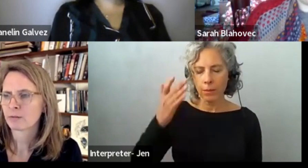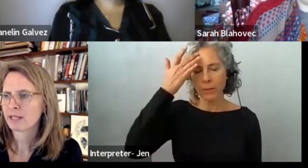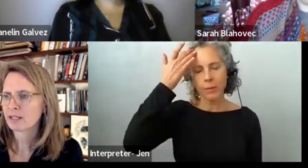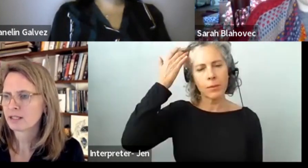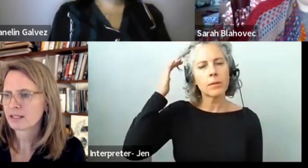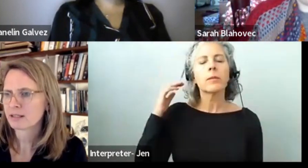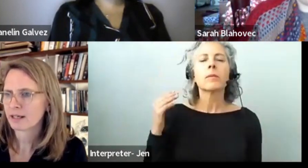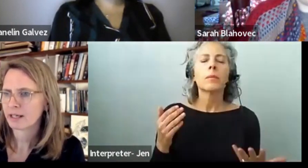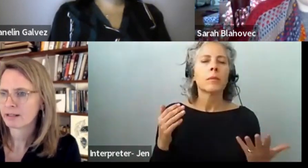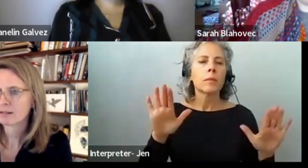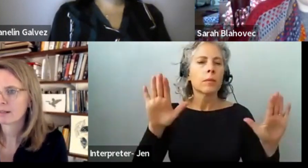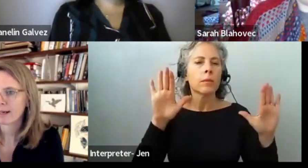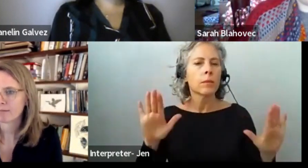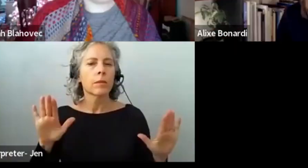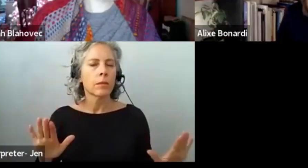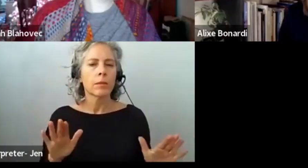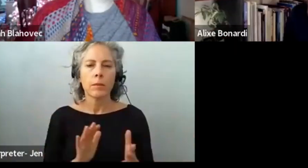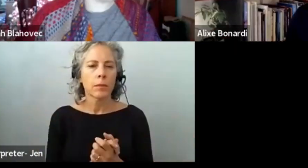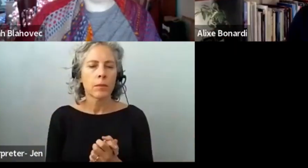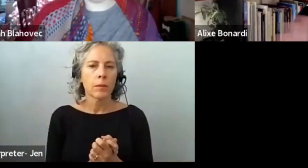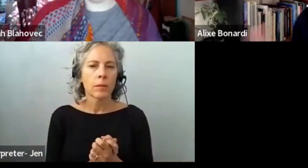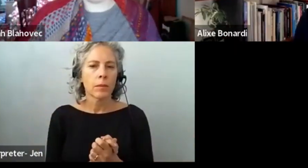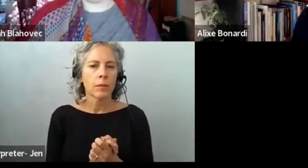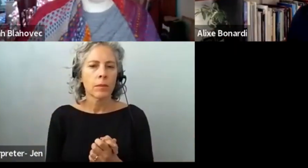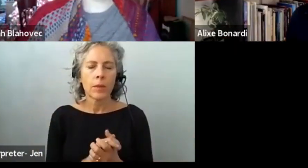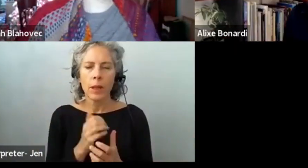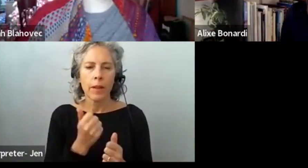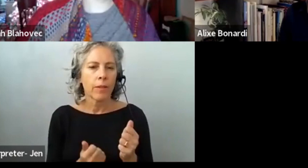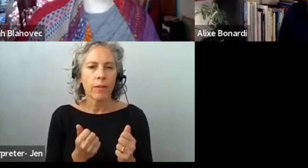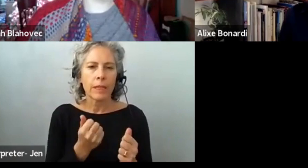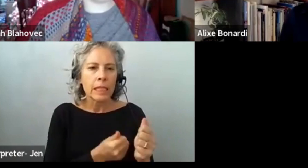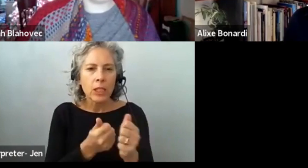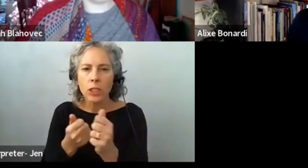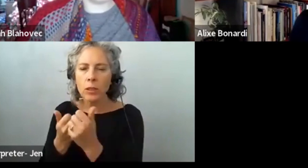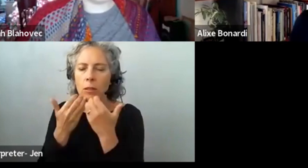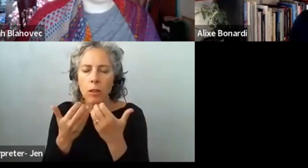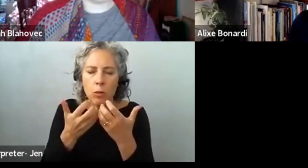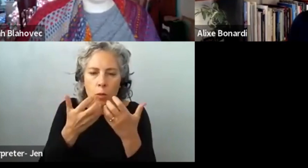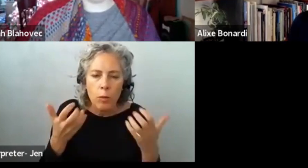Alixe Bonardi: Tremendous for every, every one of you, thank you very much for your insight.